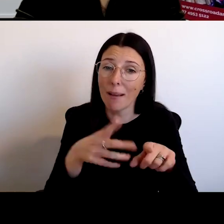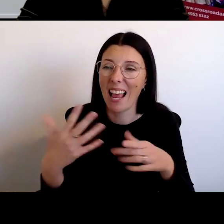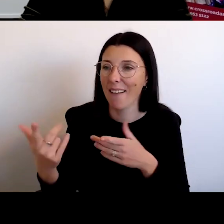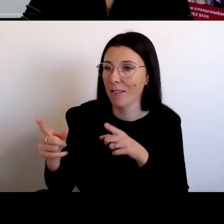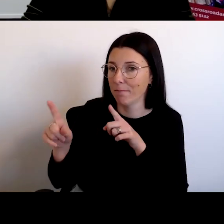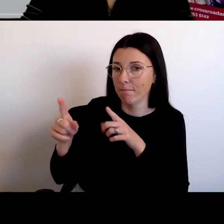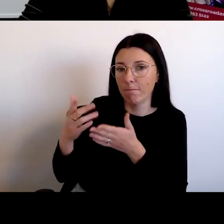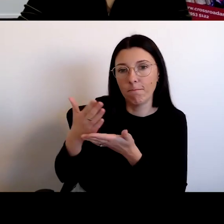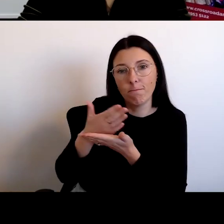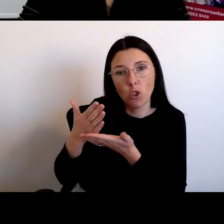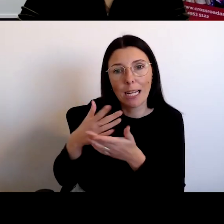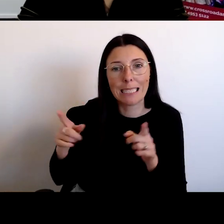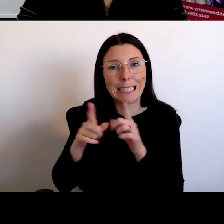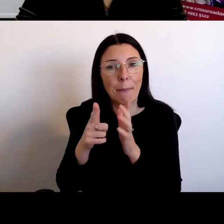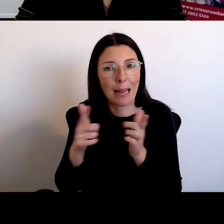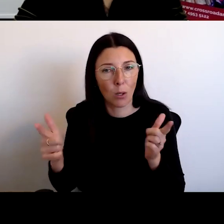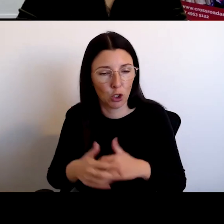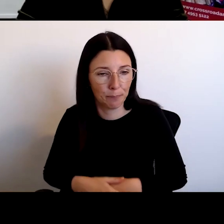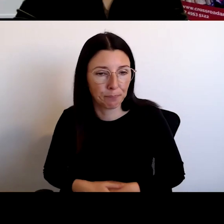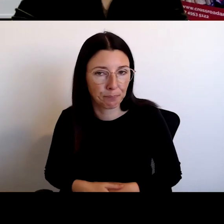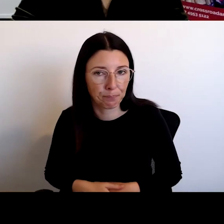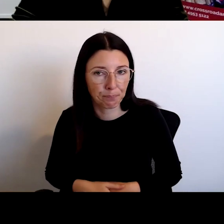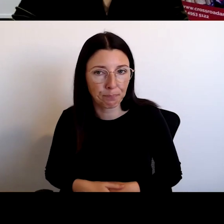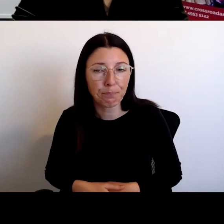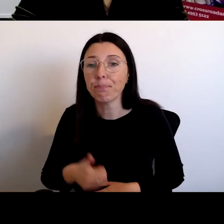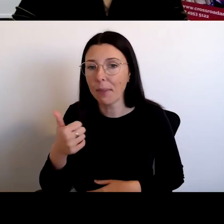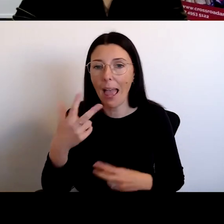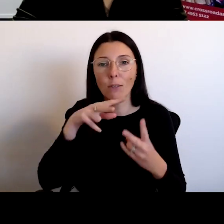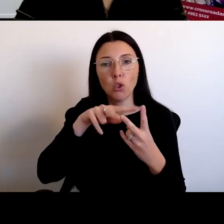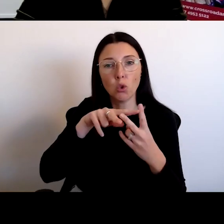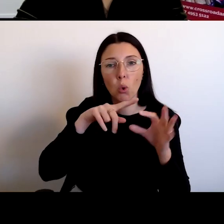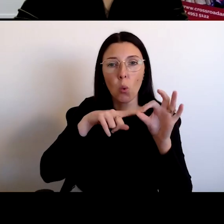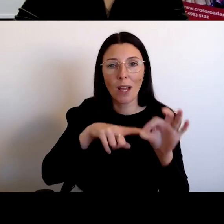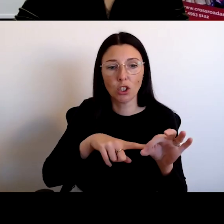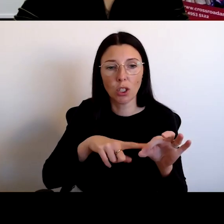We have got two questions I would like to shout out from the chat. Conscious we are